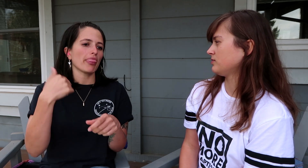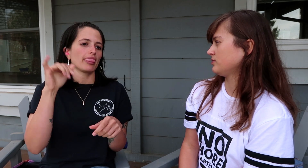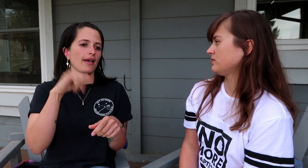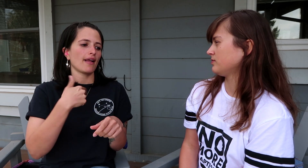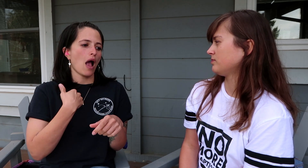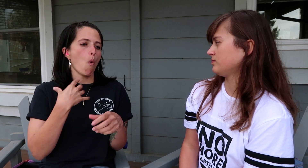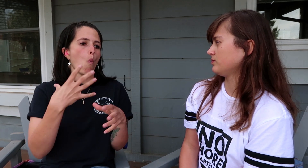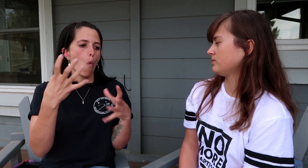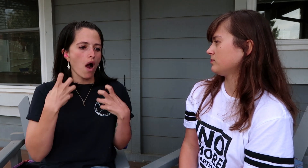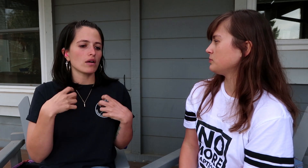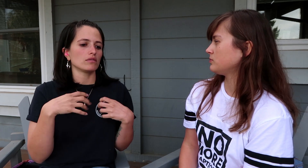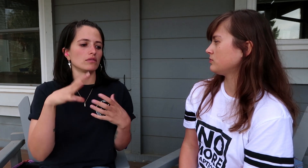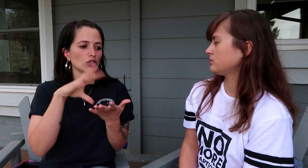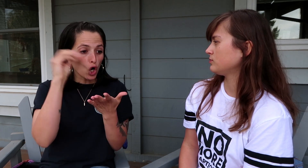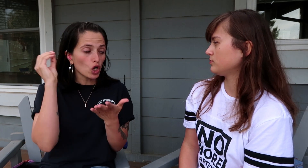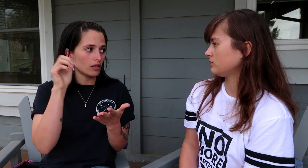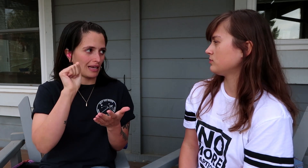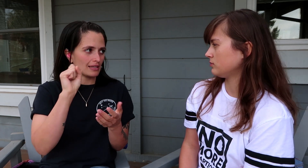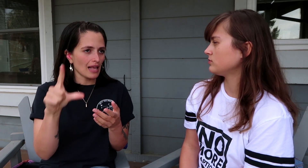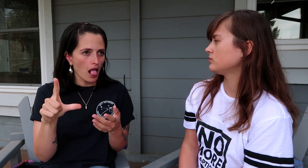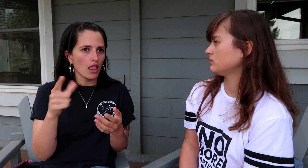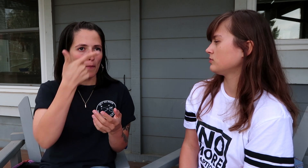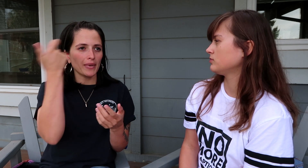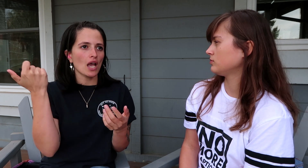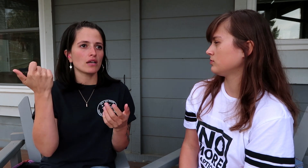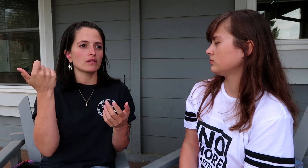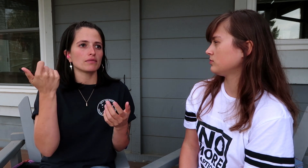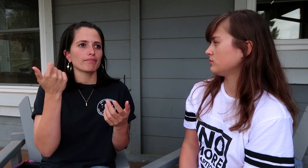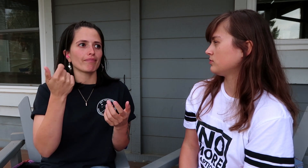that I wanted to learn ASL because...